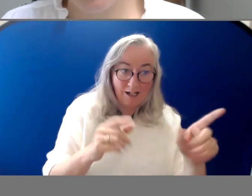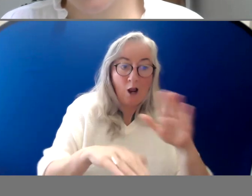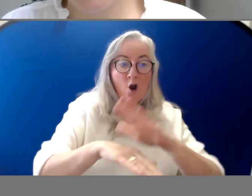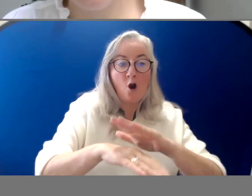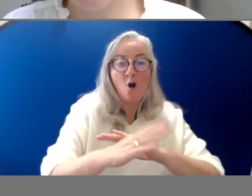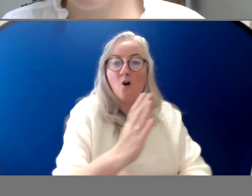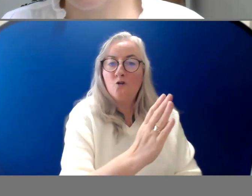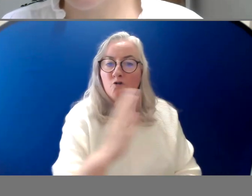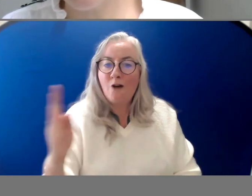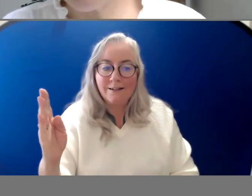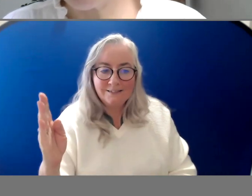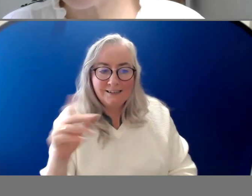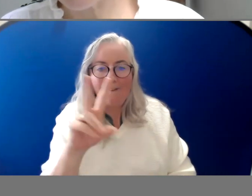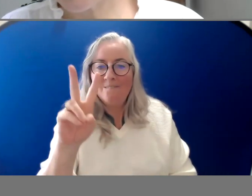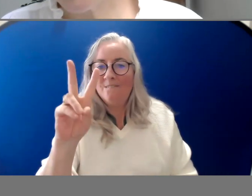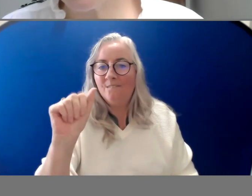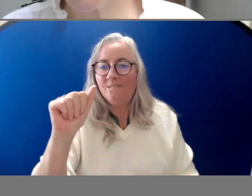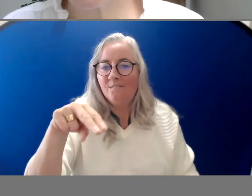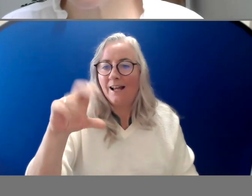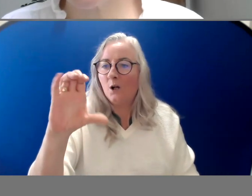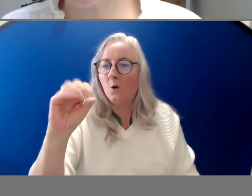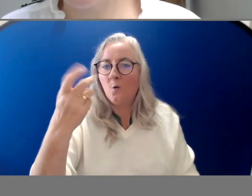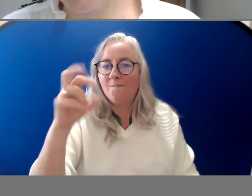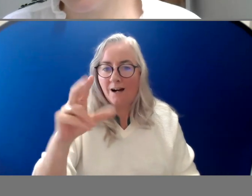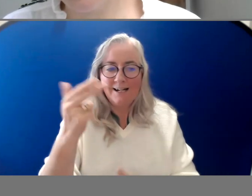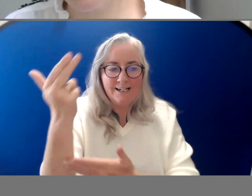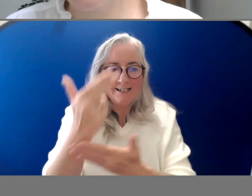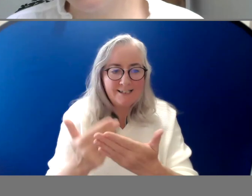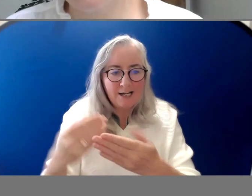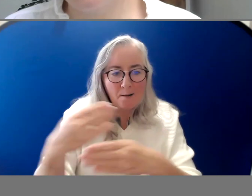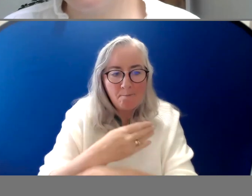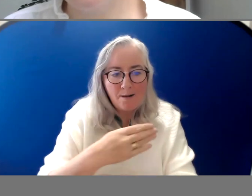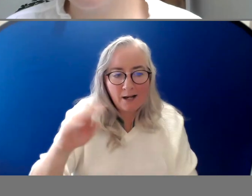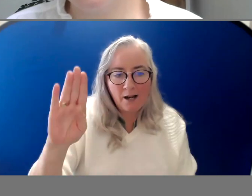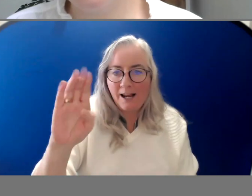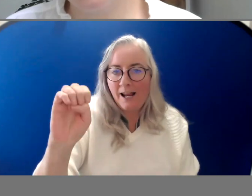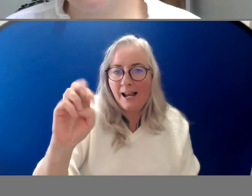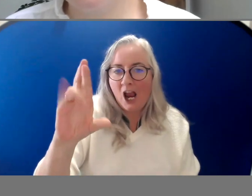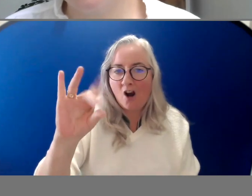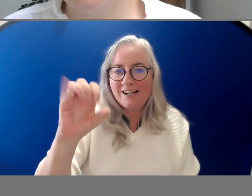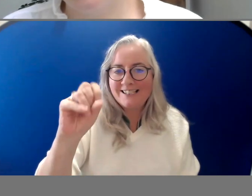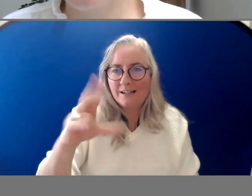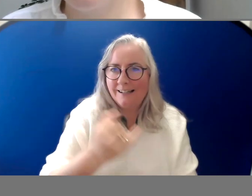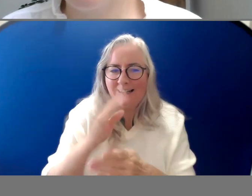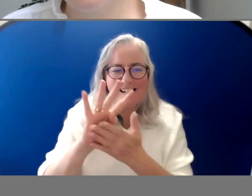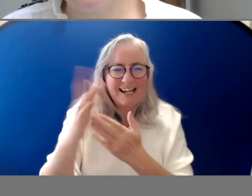Robson Square and Vancouver it was designed by Arthur Erickson in the 1970s and I believe it was